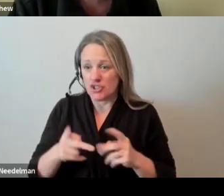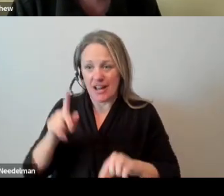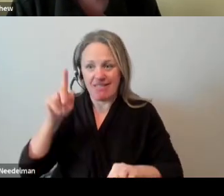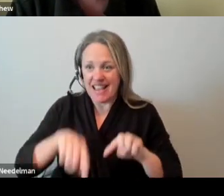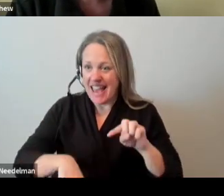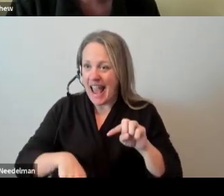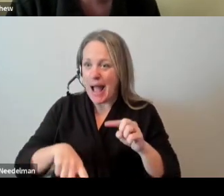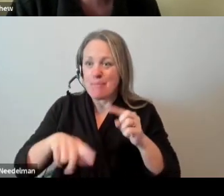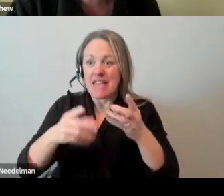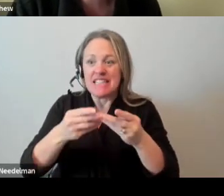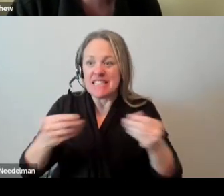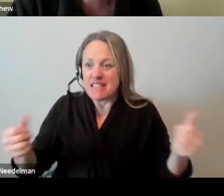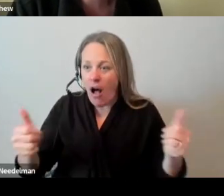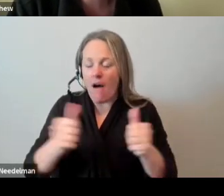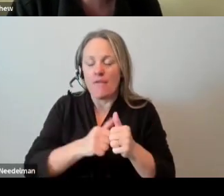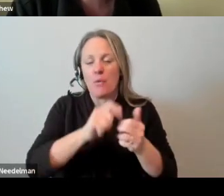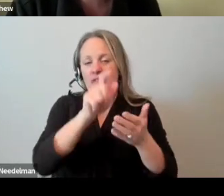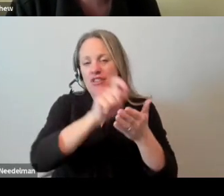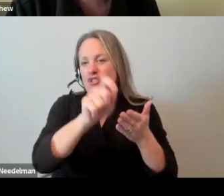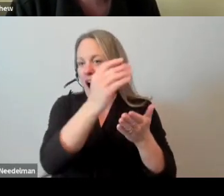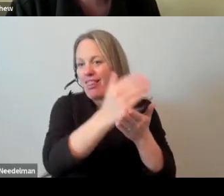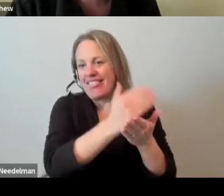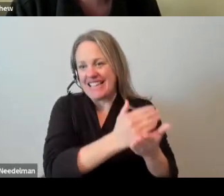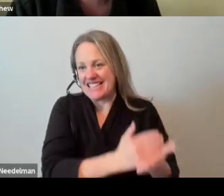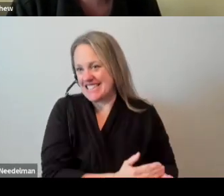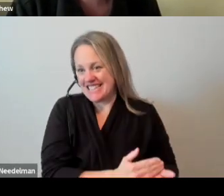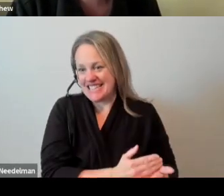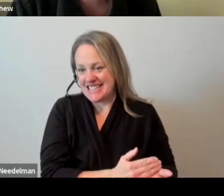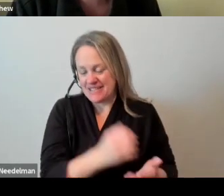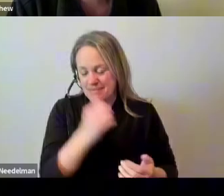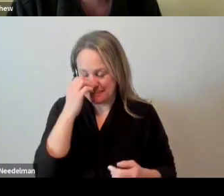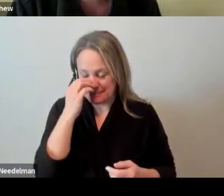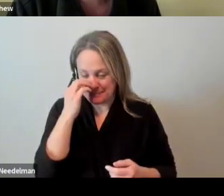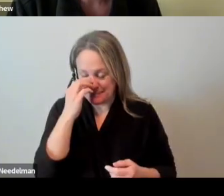isn't great if the inclusion can lead to terrible - like oh we'll include more data -